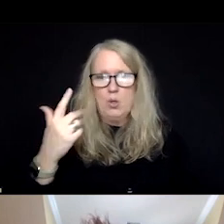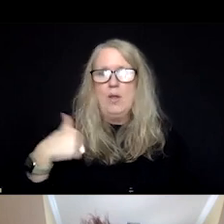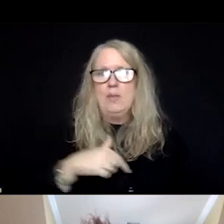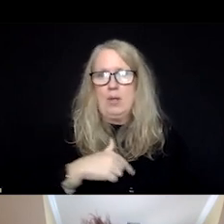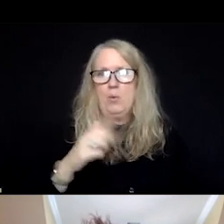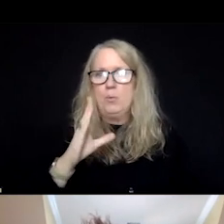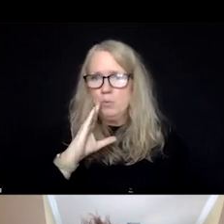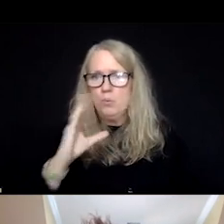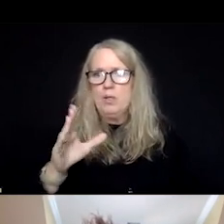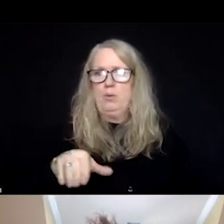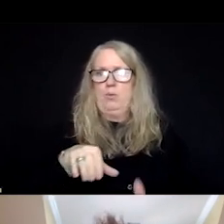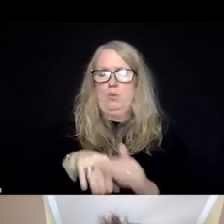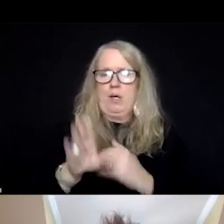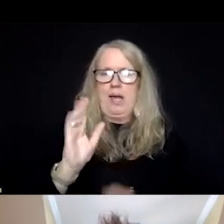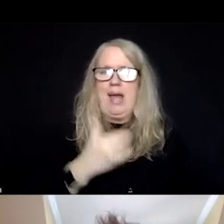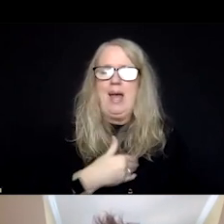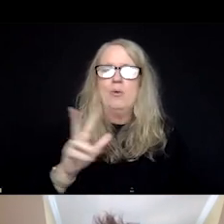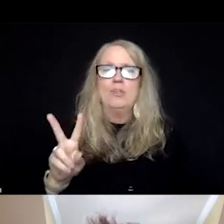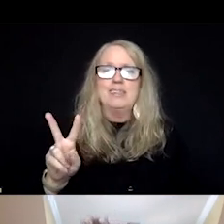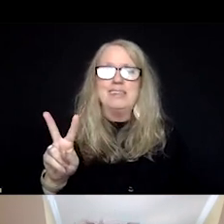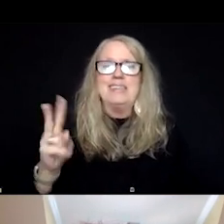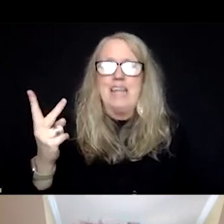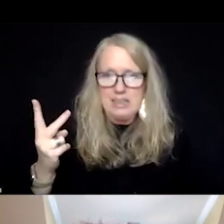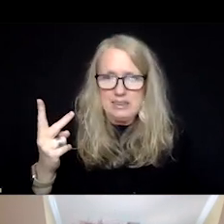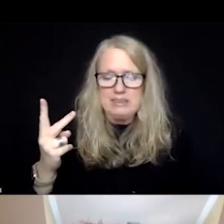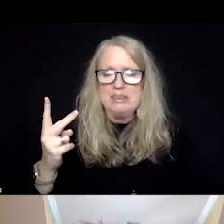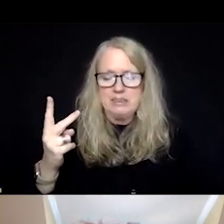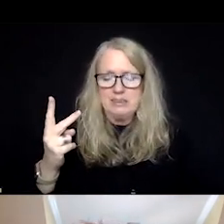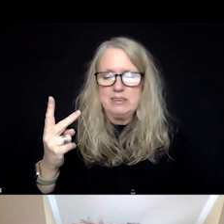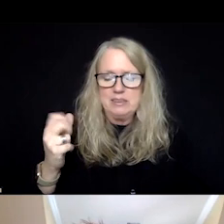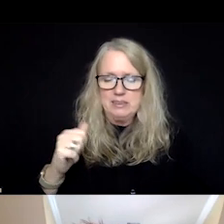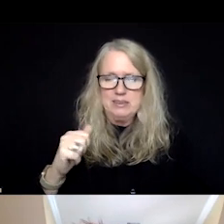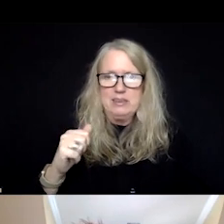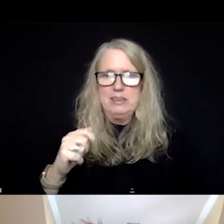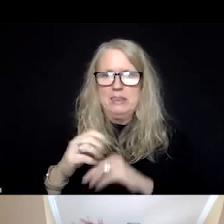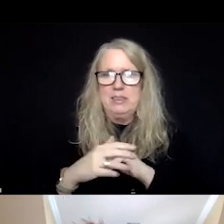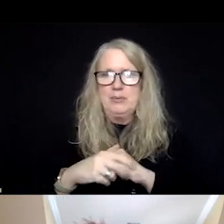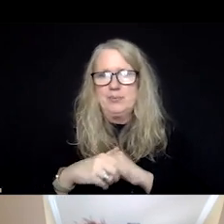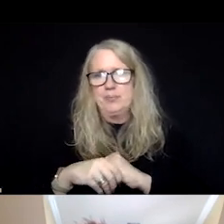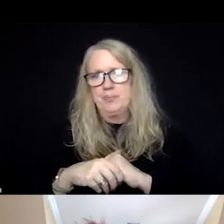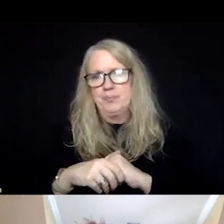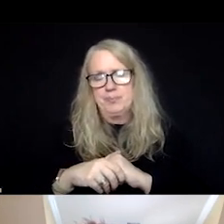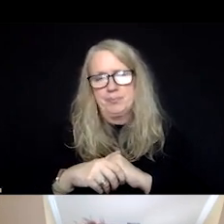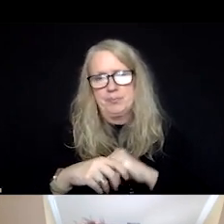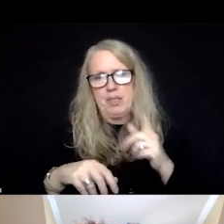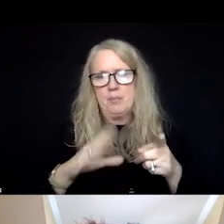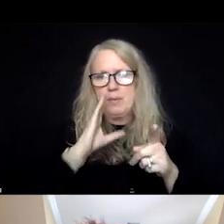INTO OUR SECOND -- I'LL PULL IT UP HERE. I WILL PUT A LINK IN